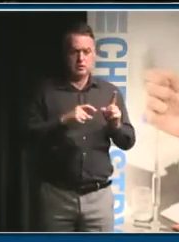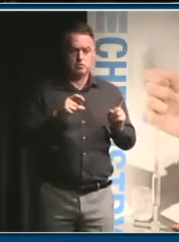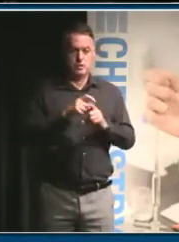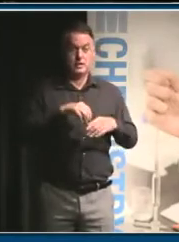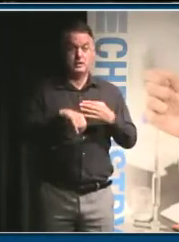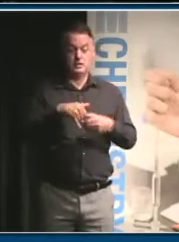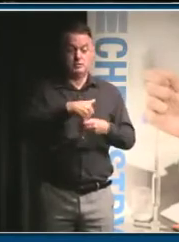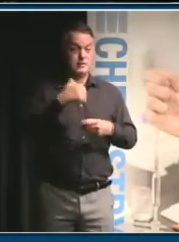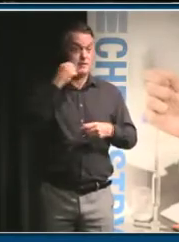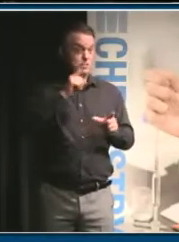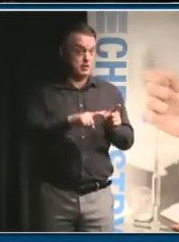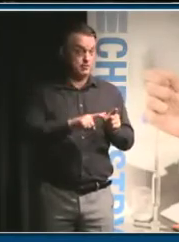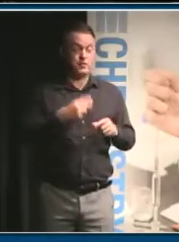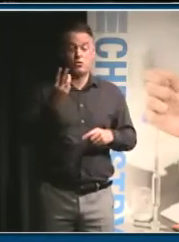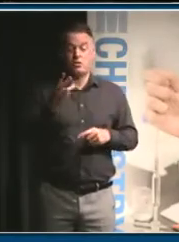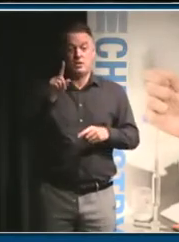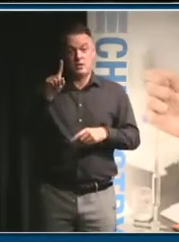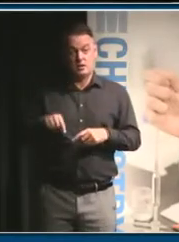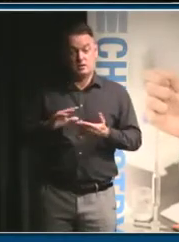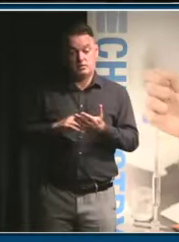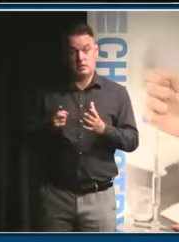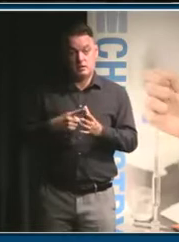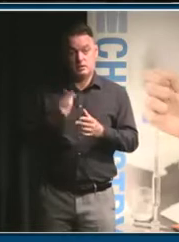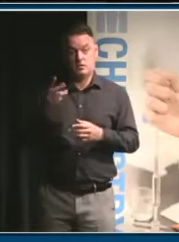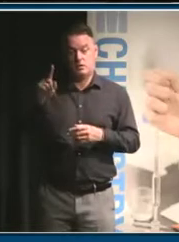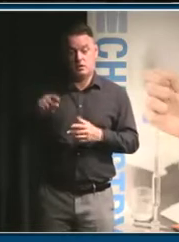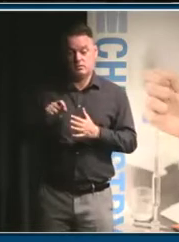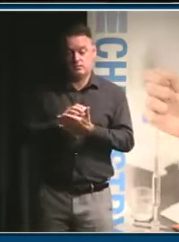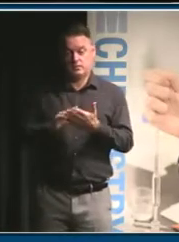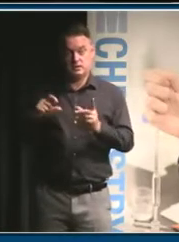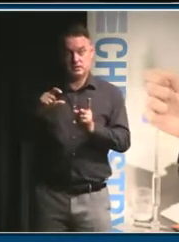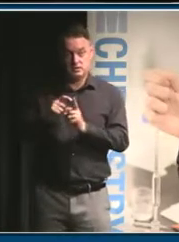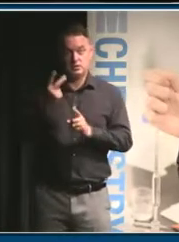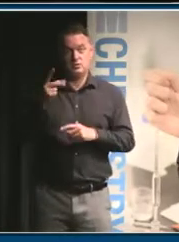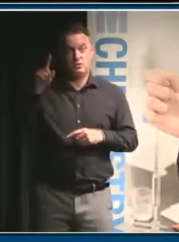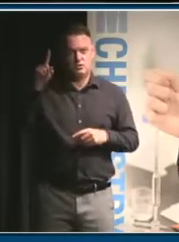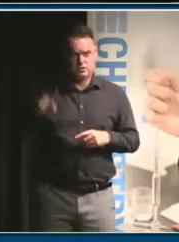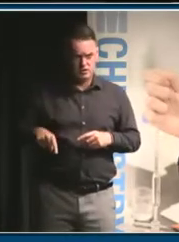We graduate three thousand master's degrees three thousand doctoral degrees. In 2004 we started